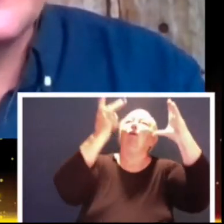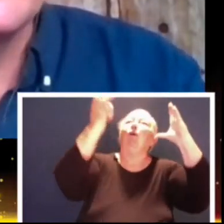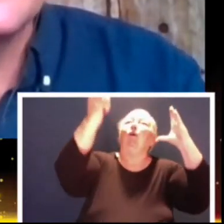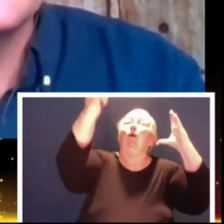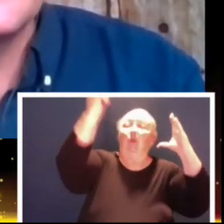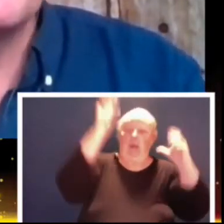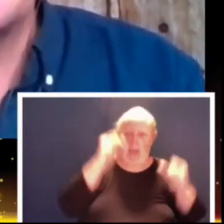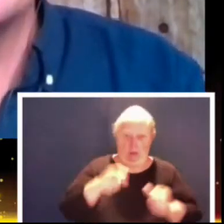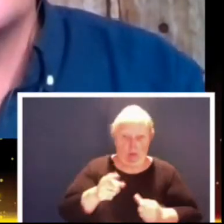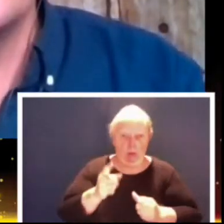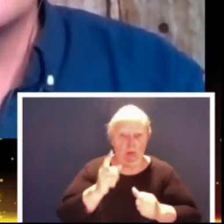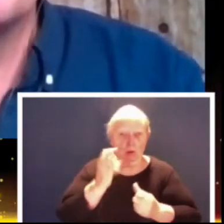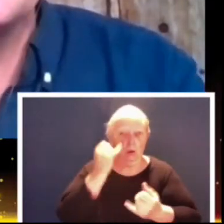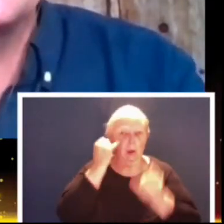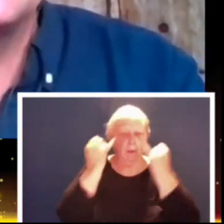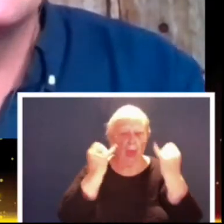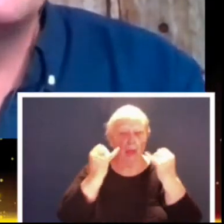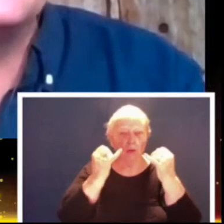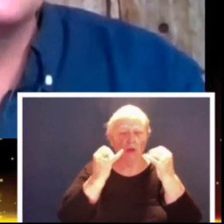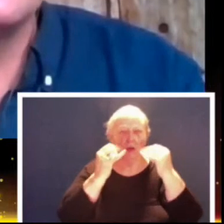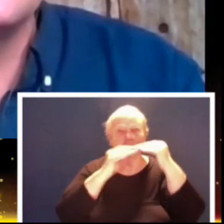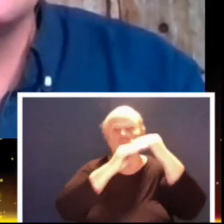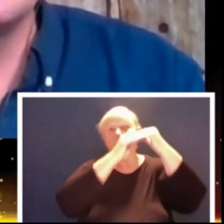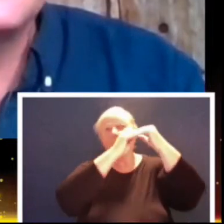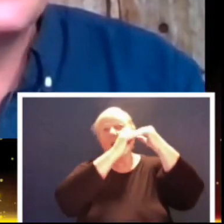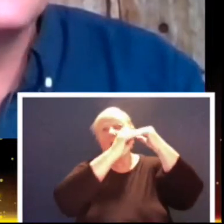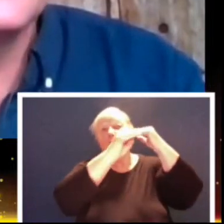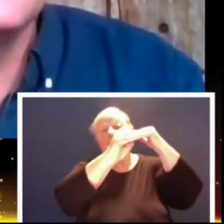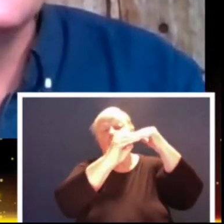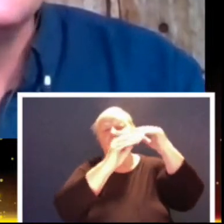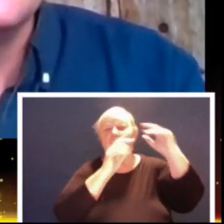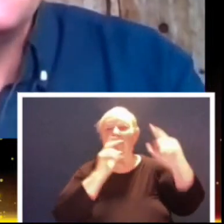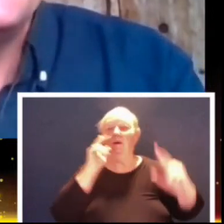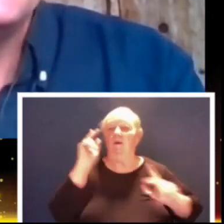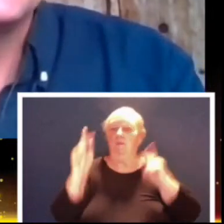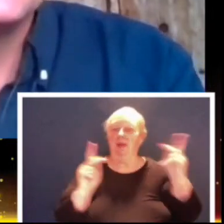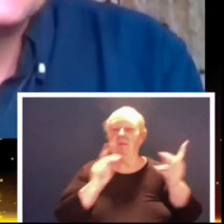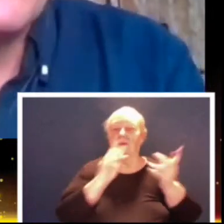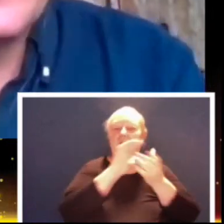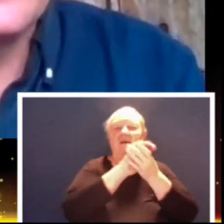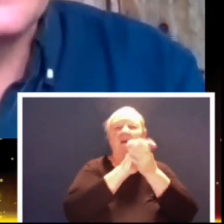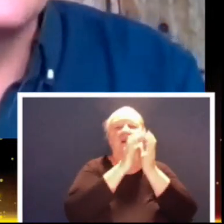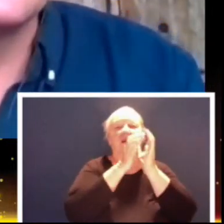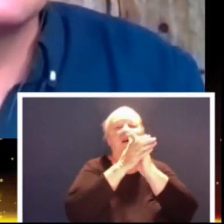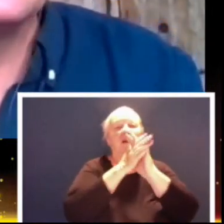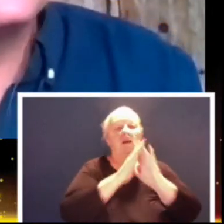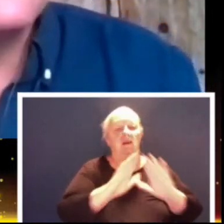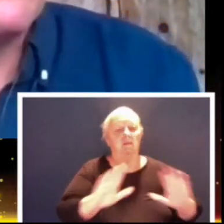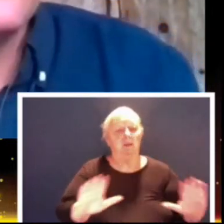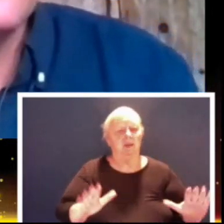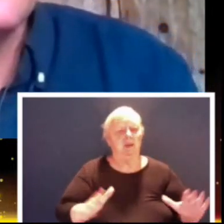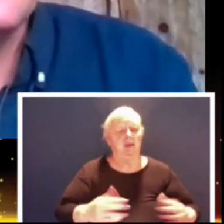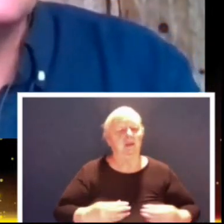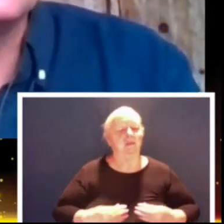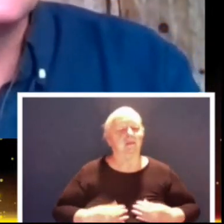let's say plateau or plane of peaceful reality as something that is achievable and realistic